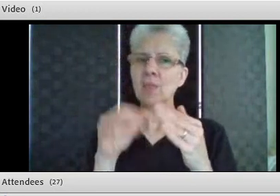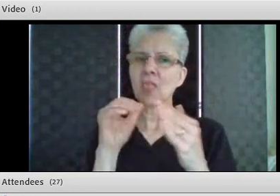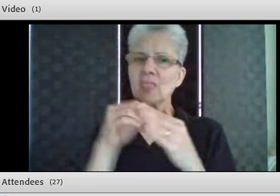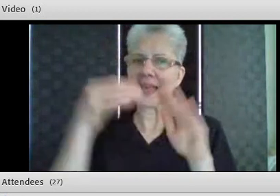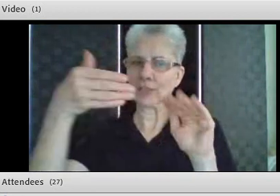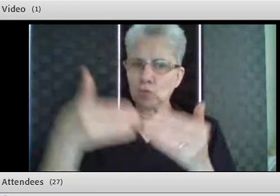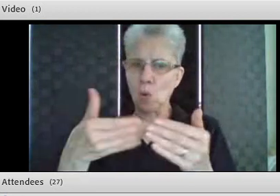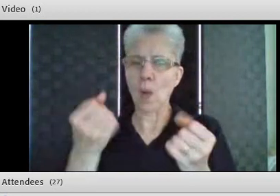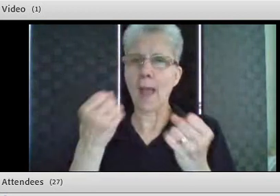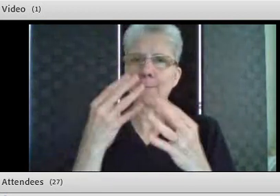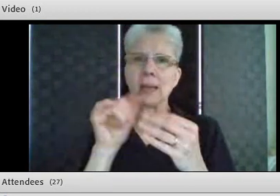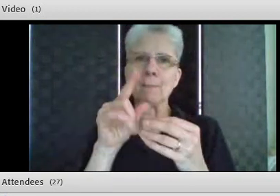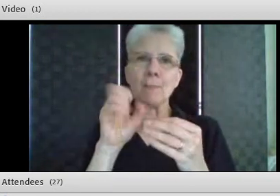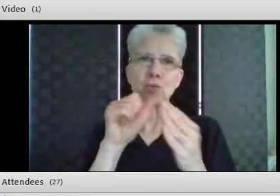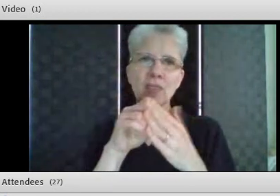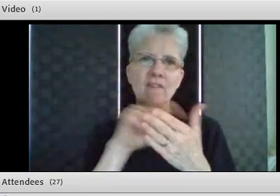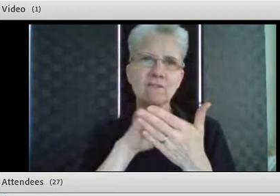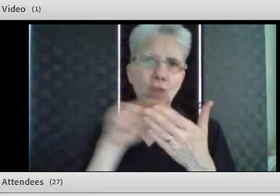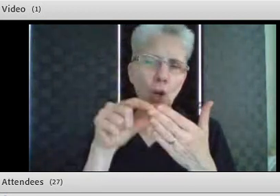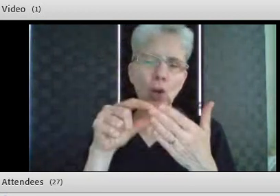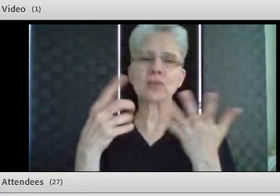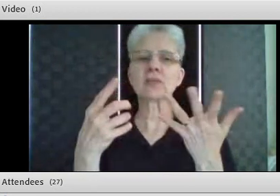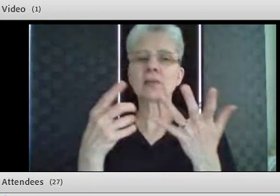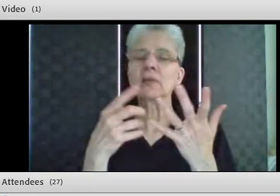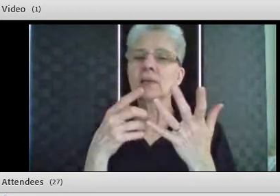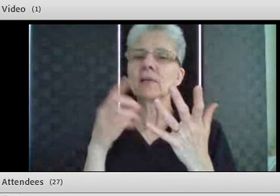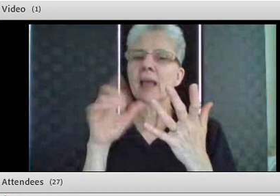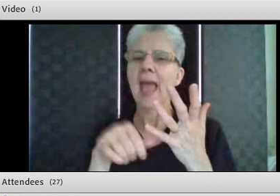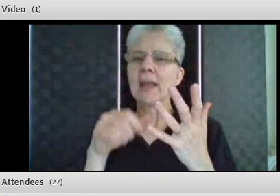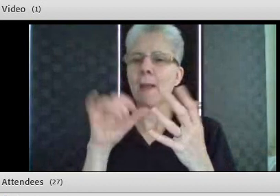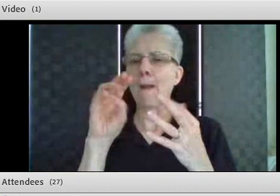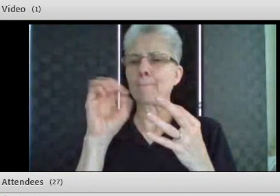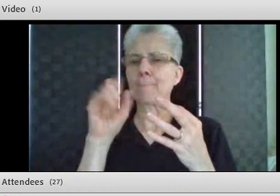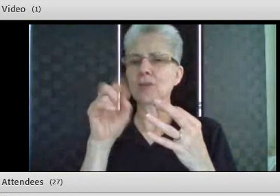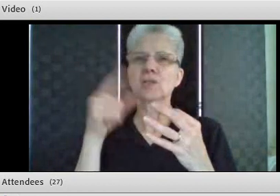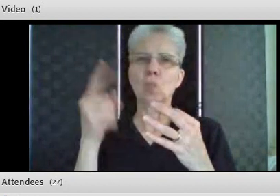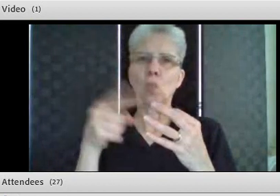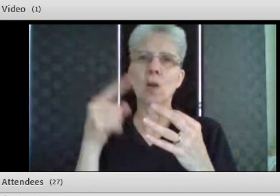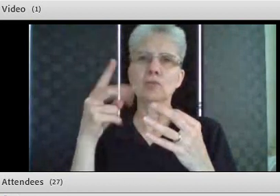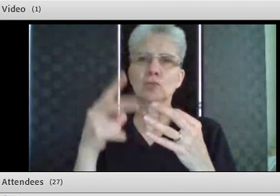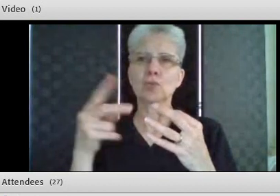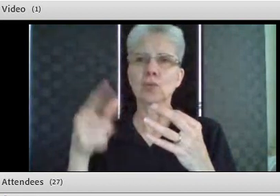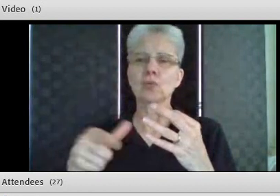and then as it goes, you count how many measures are in the intro,